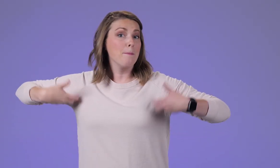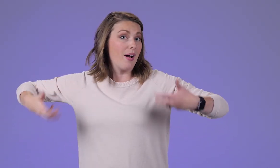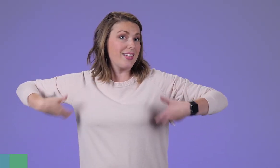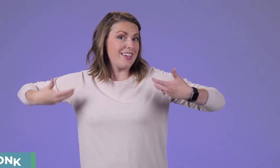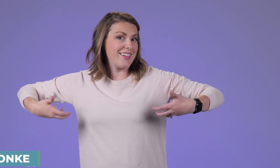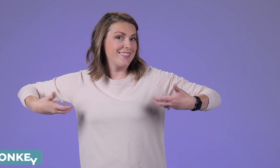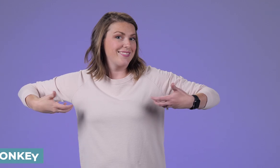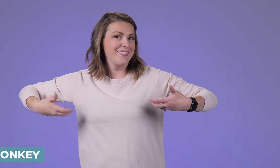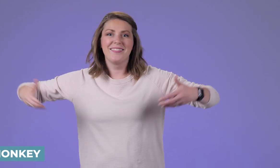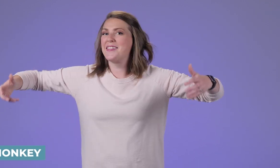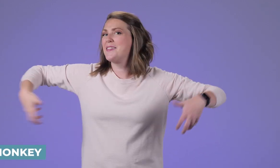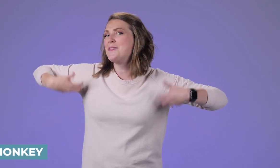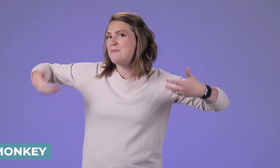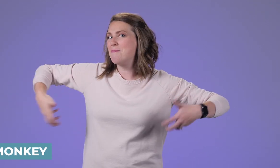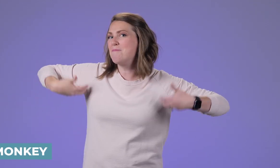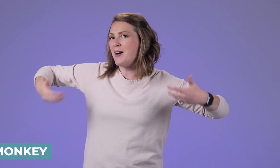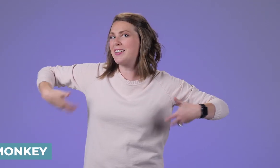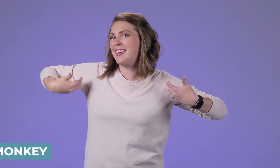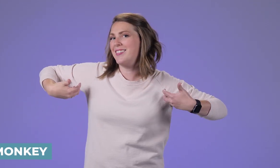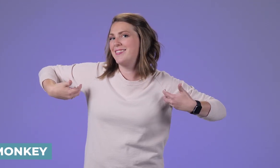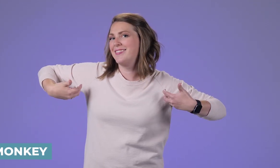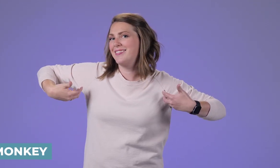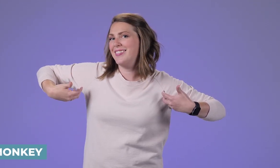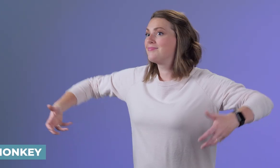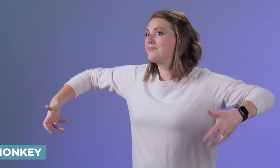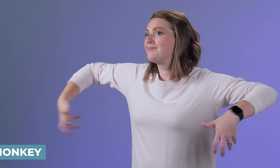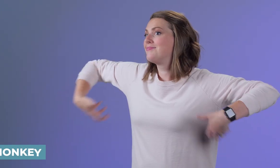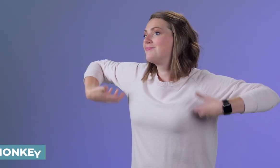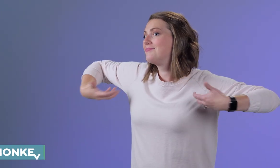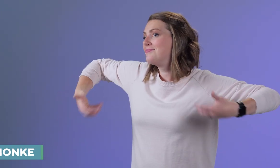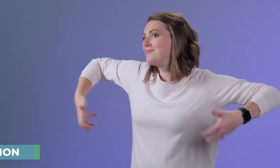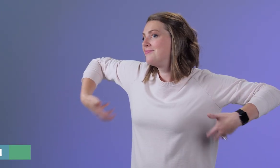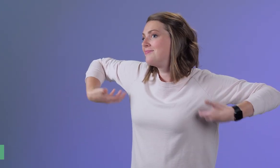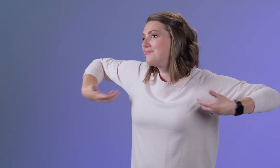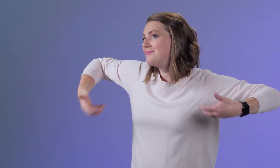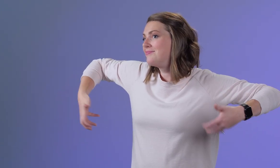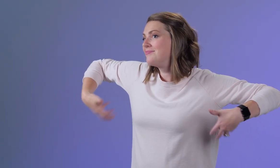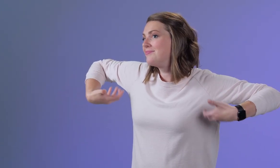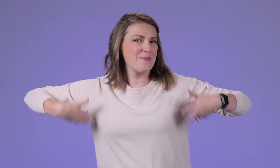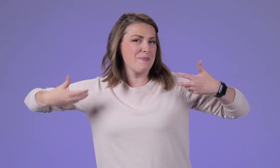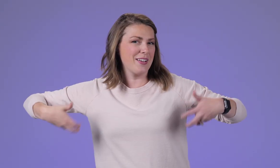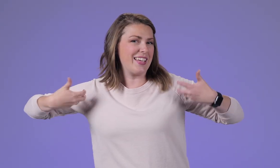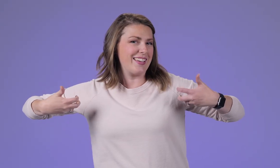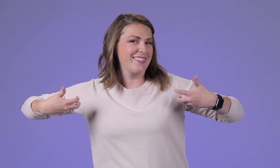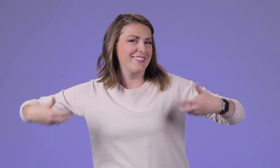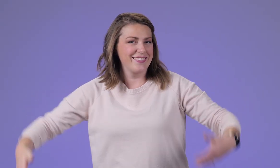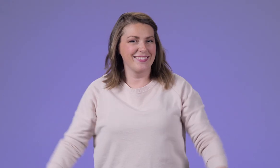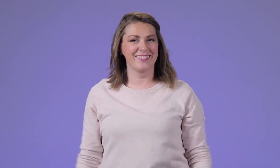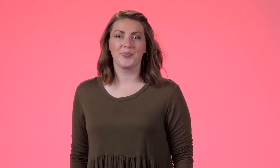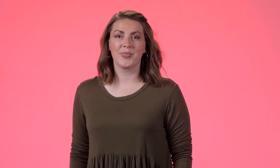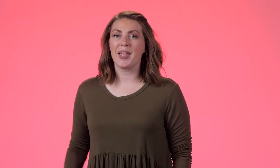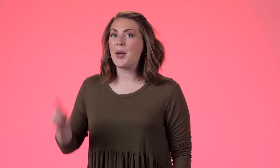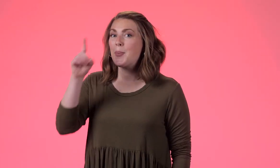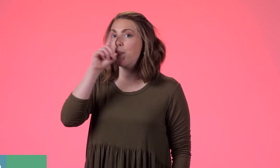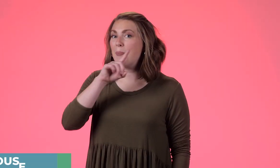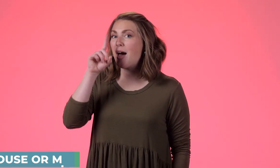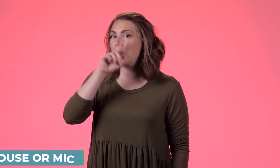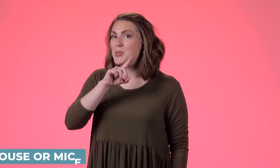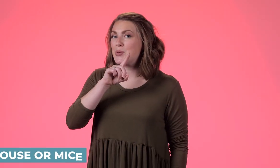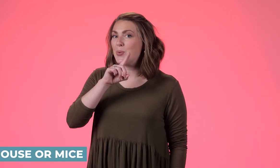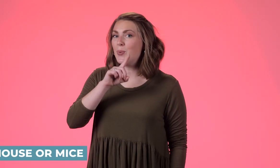'Monkey, monkey', it's just like you're acting like a monkey 'monkey'. 'Mouse or